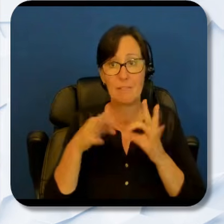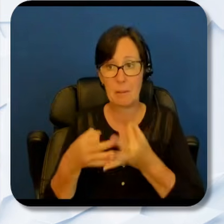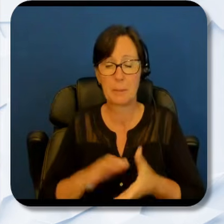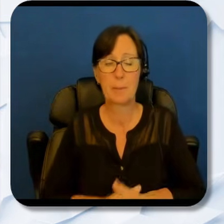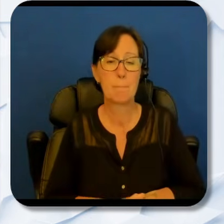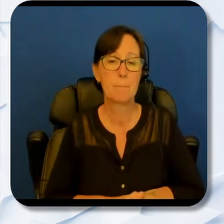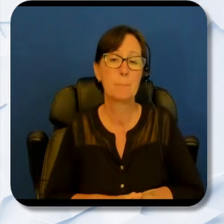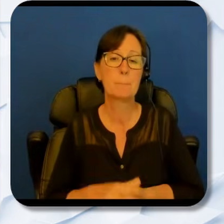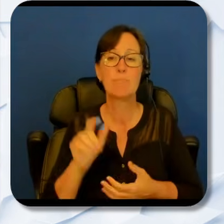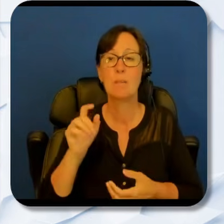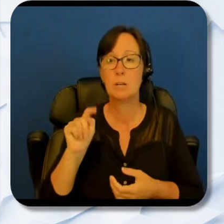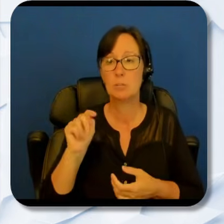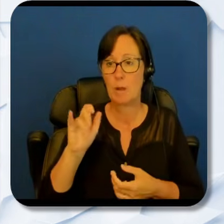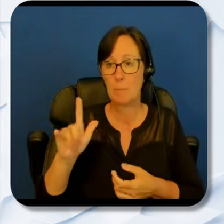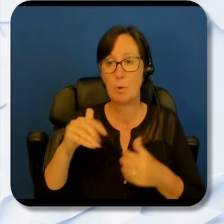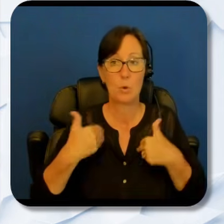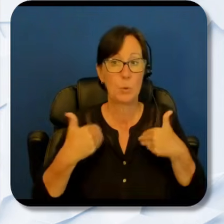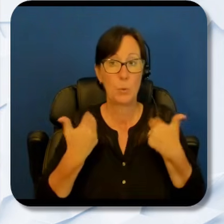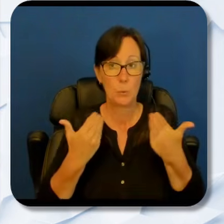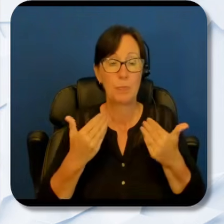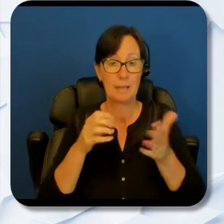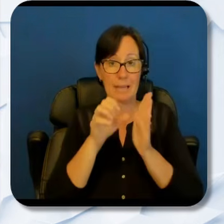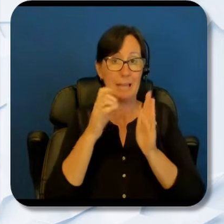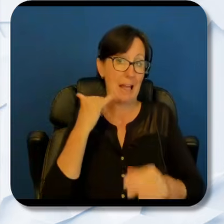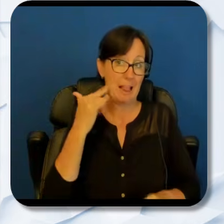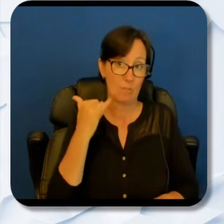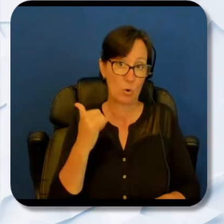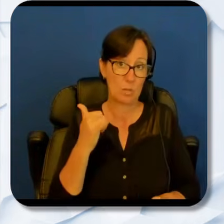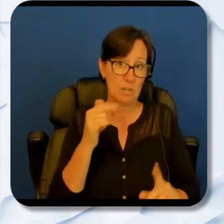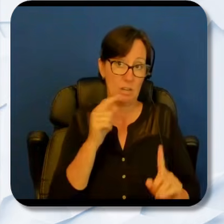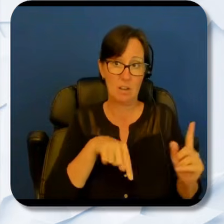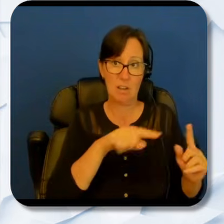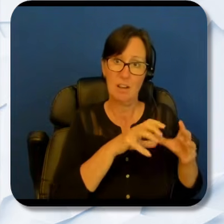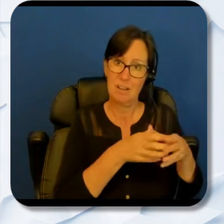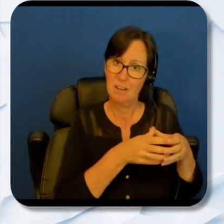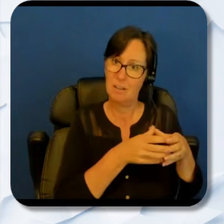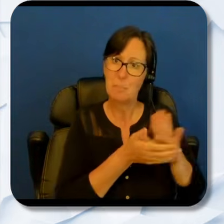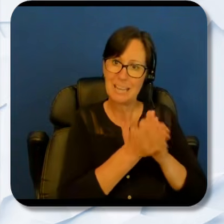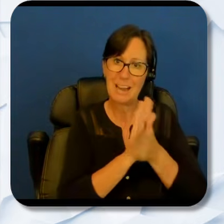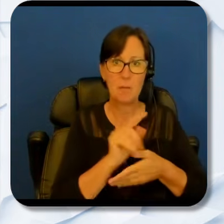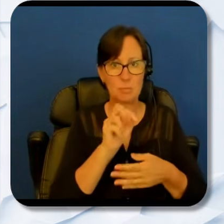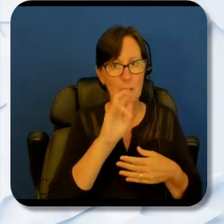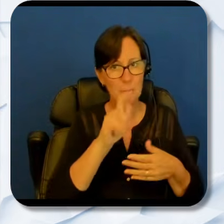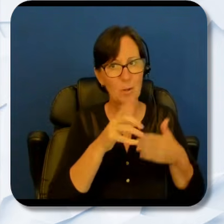The tribal youth in California today are tomorrow's tribal leaders.